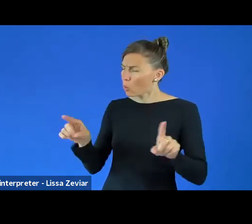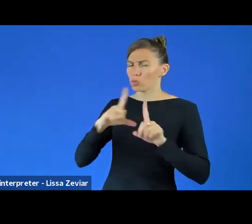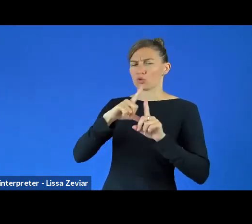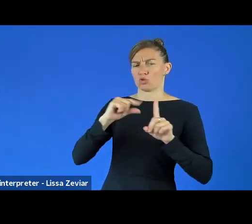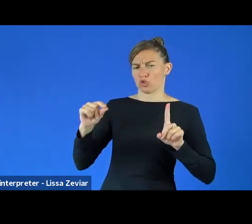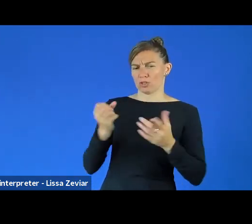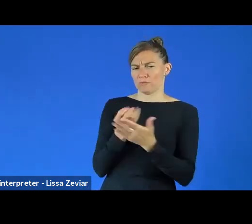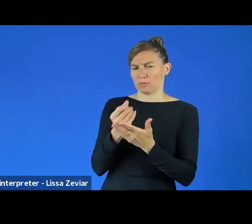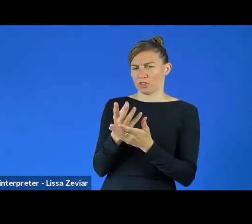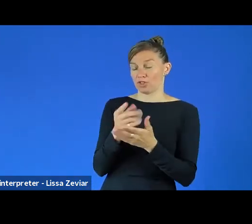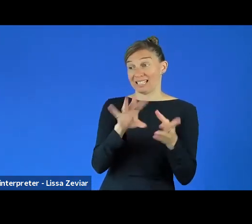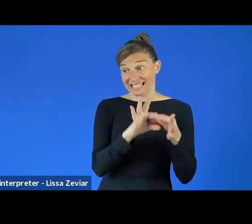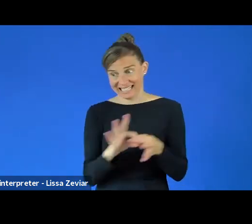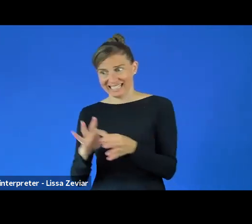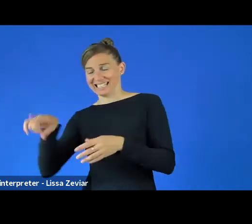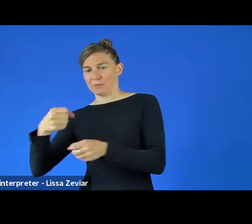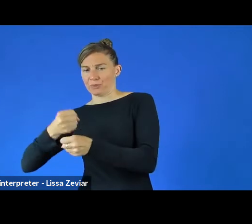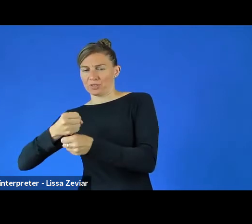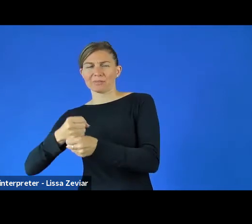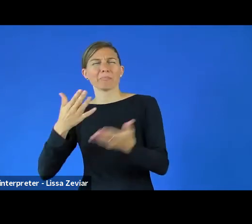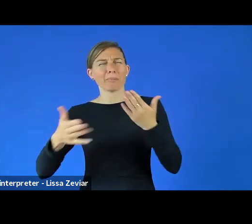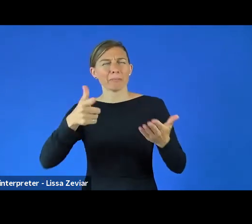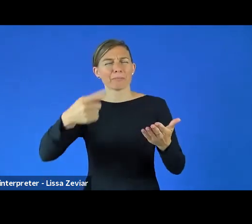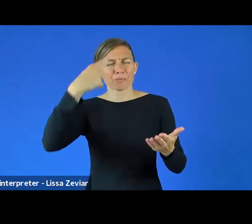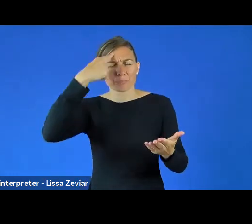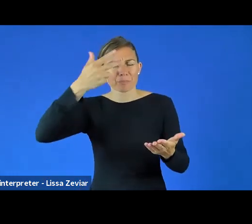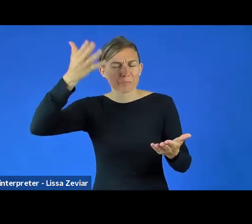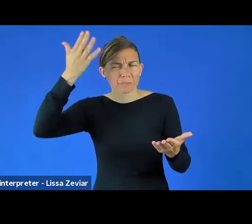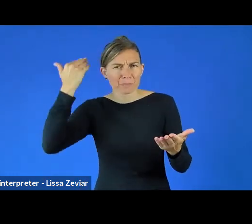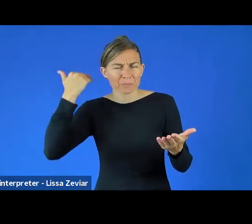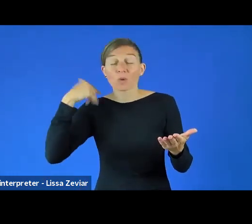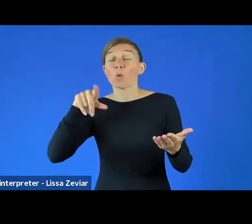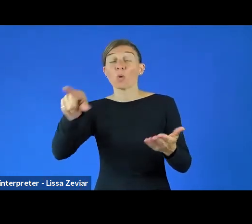If you remember, or you have seen the European Accessibility Act,